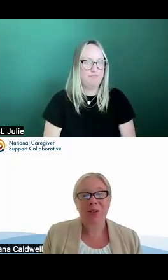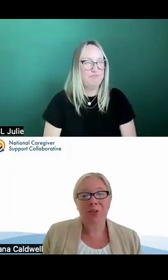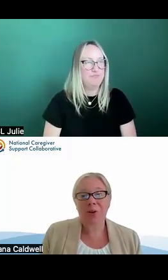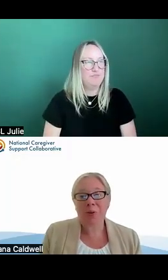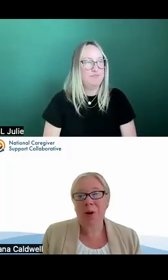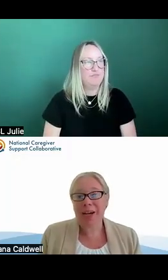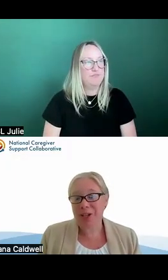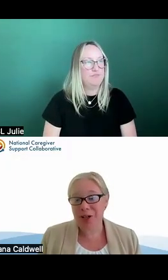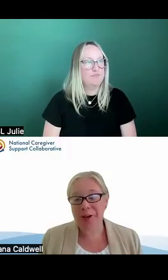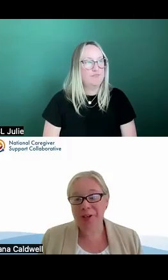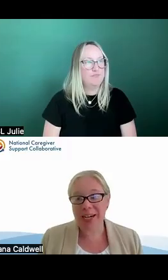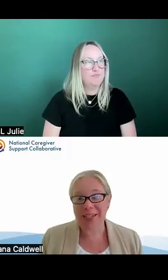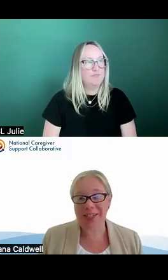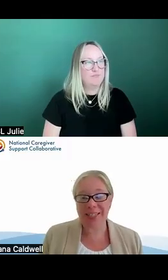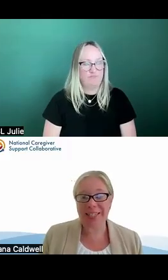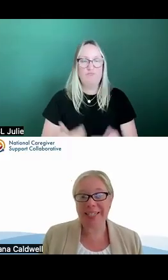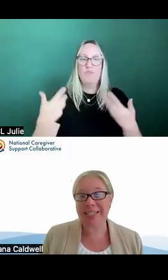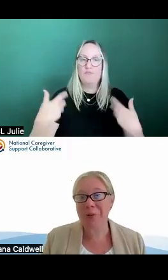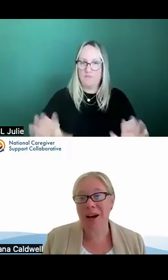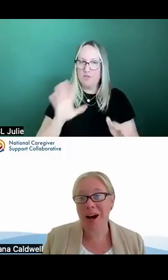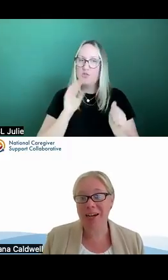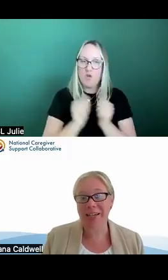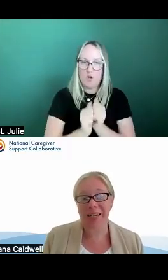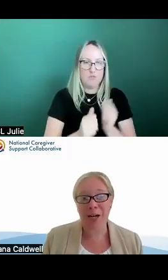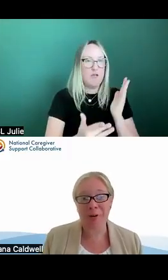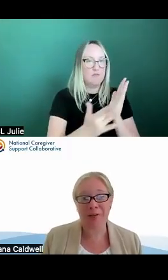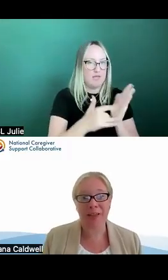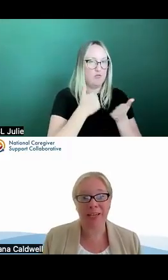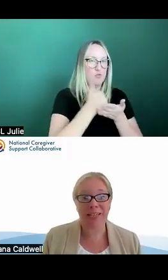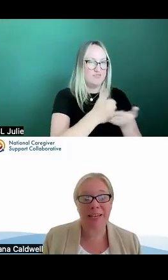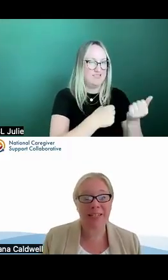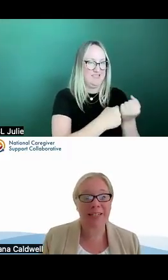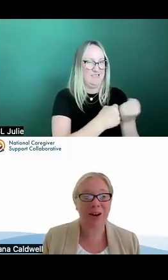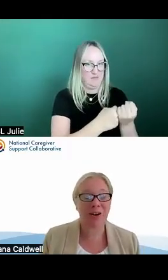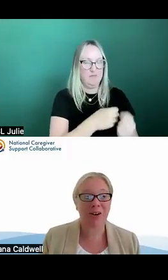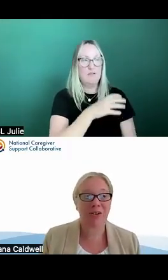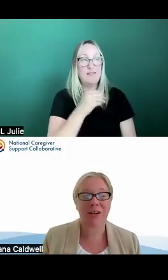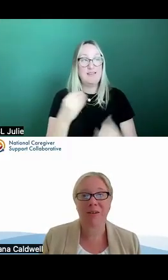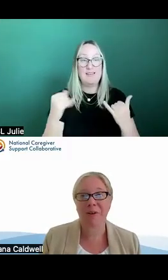So, I talked about our technical assistance and I want to highlight a couple of things that are